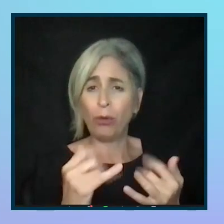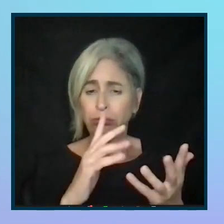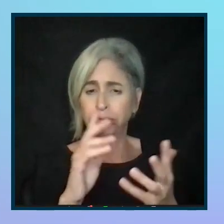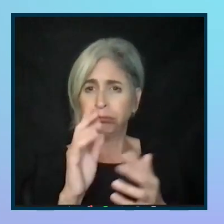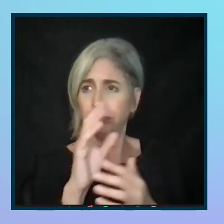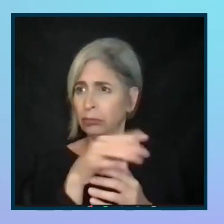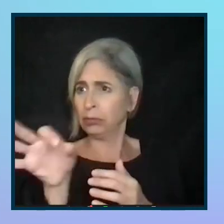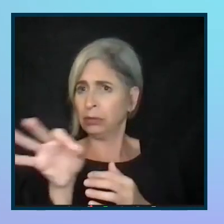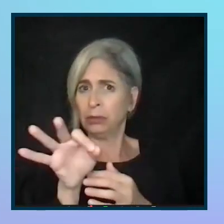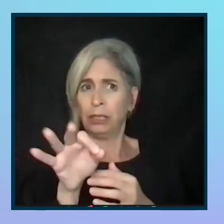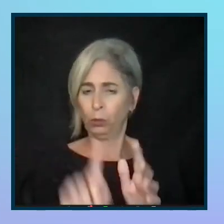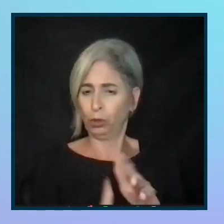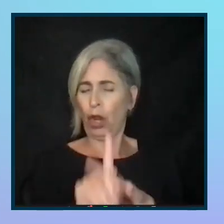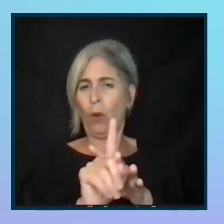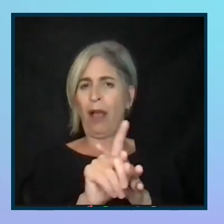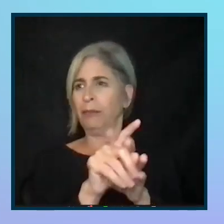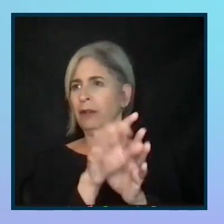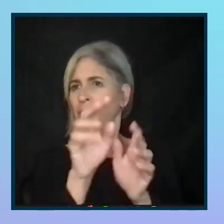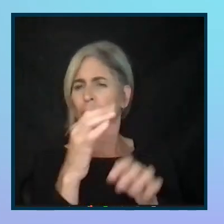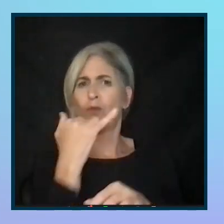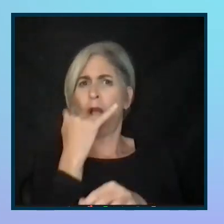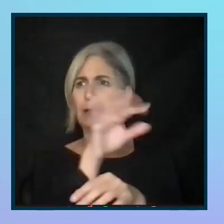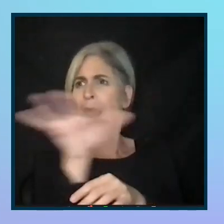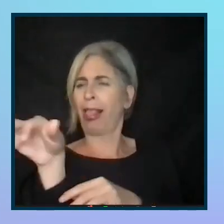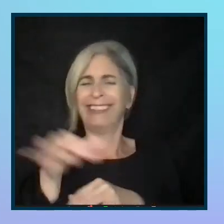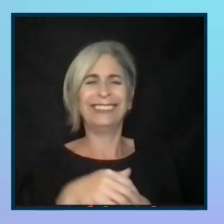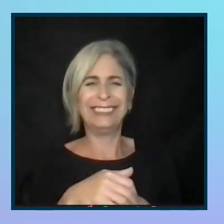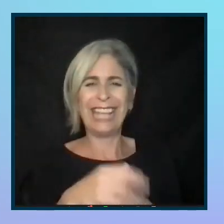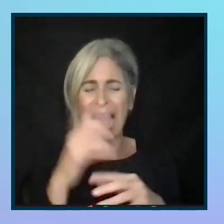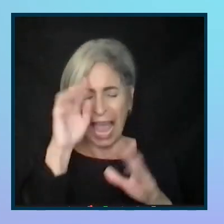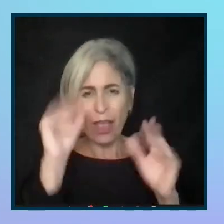Well, that's gonna be soon, I hope, for accessibility. It'll all be in line.